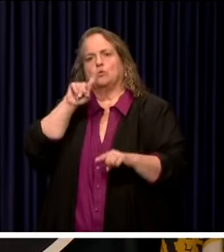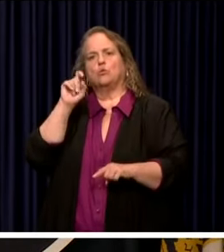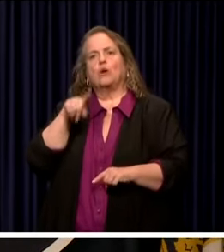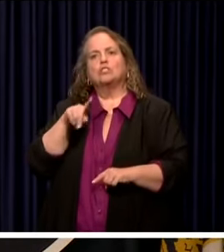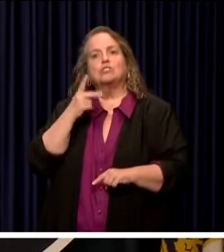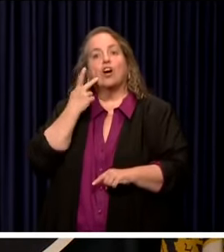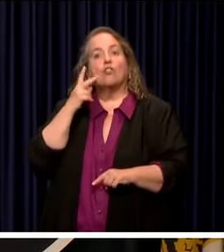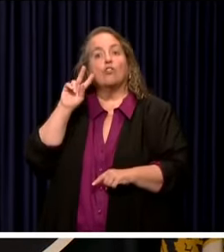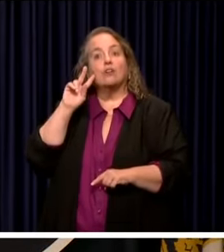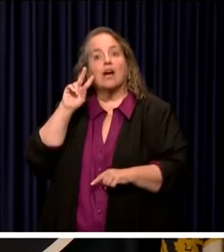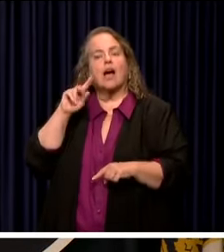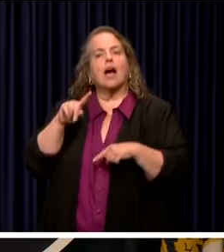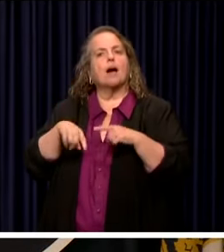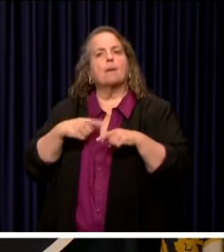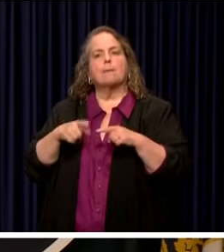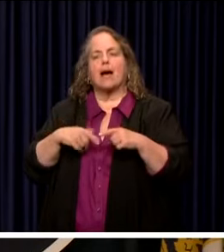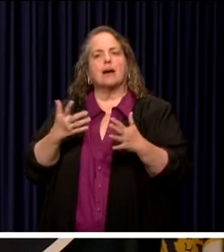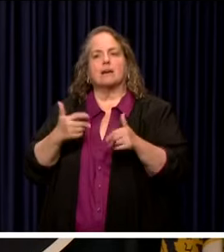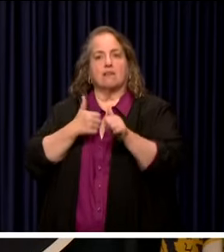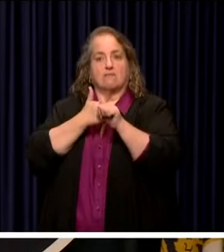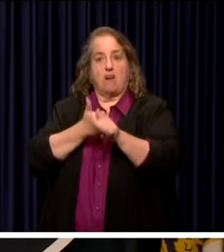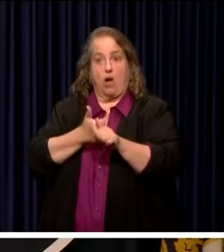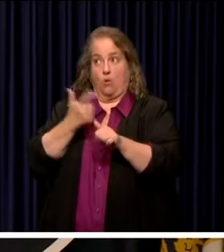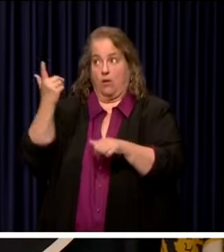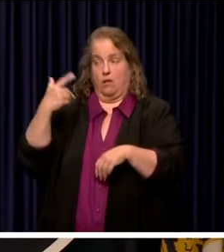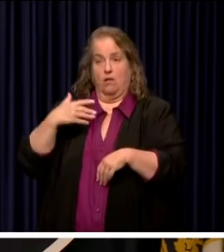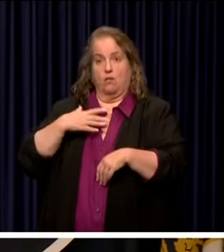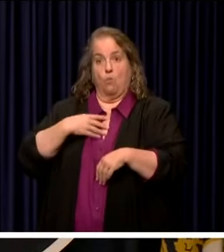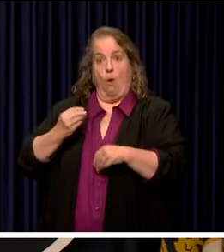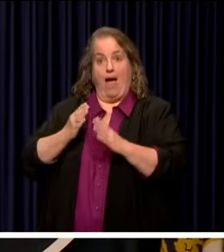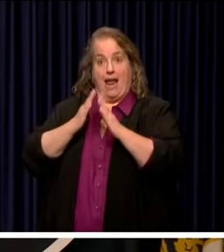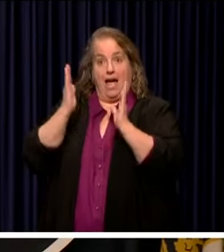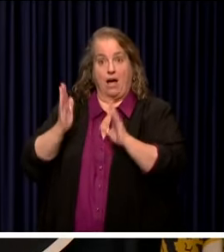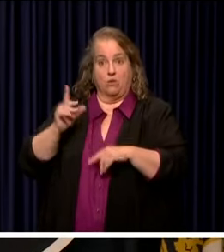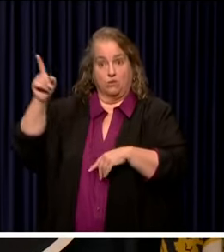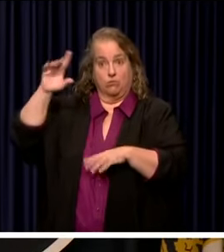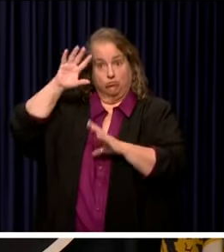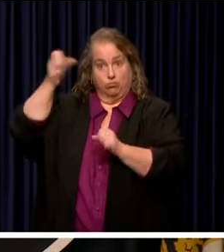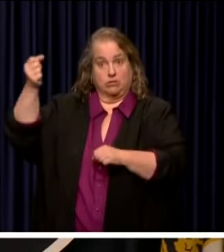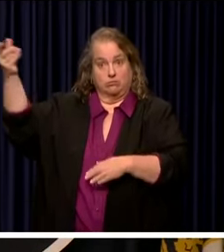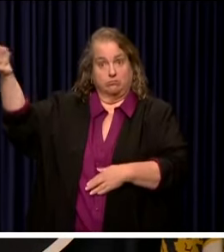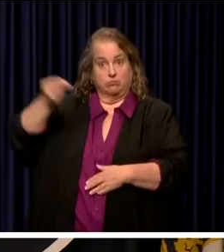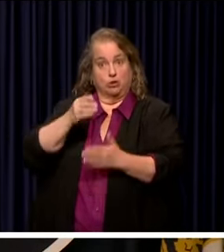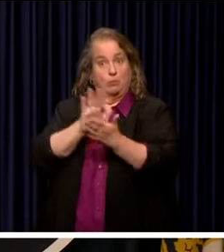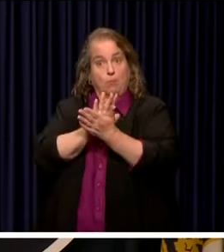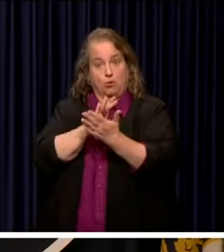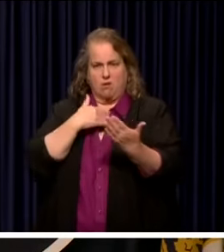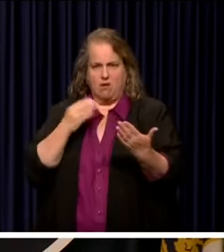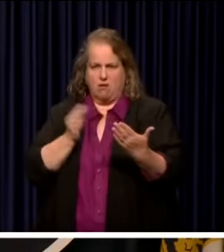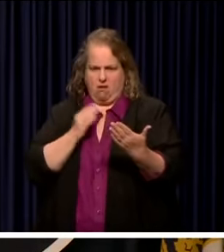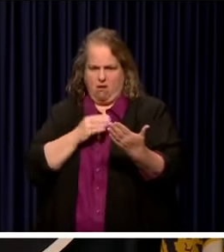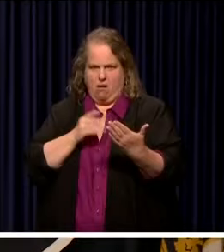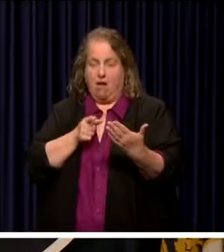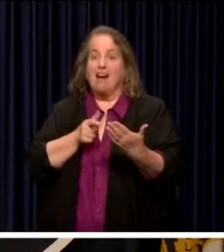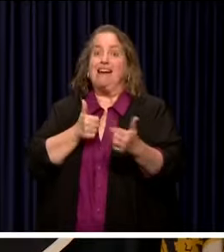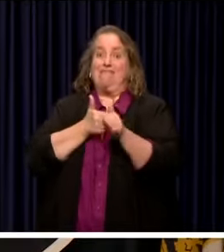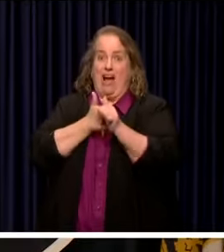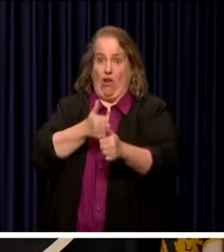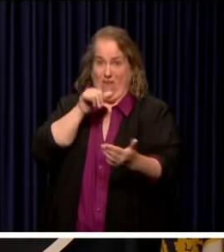TEST OF HUMANITY, NOT FRUSTRATE ALL THE SACRIFICES WE'VE MADE BECAUSE YOU HAVE.